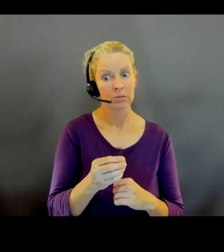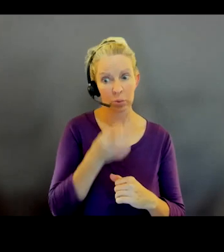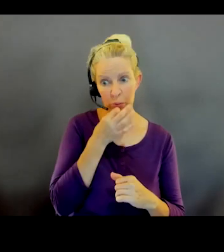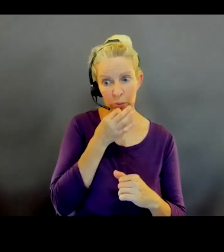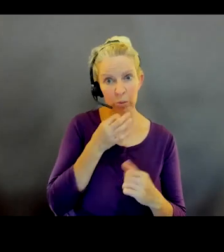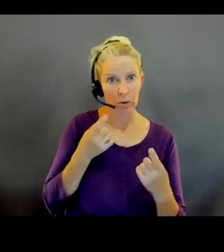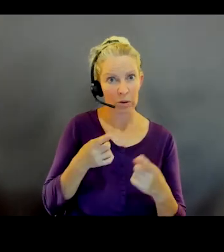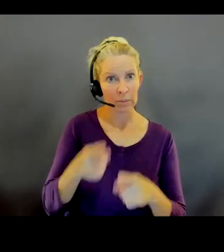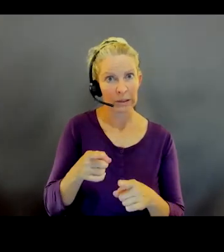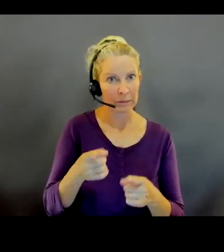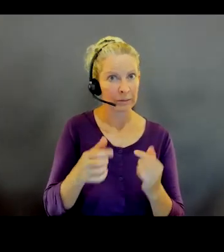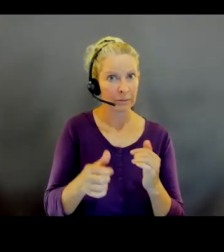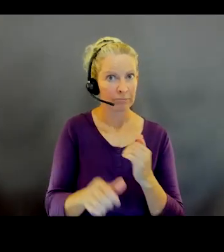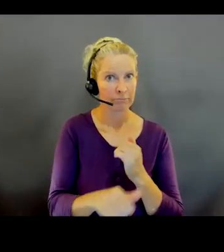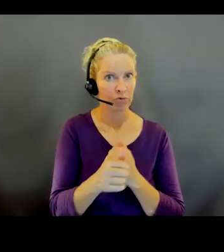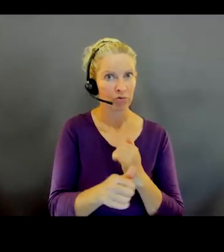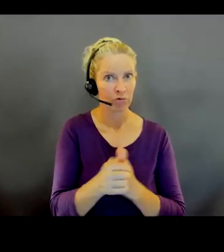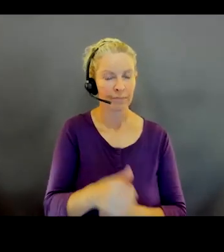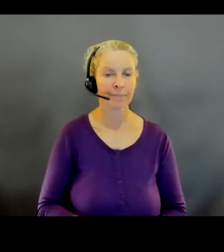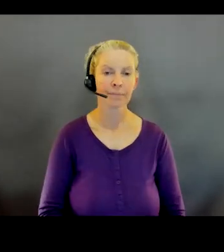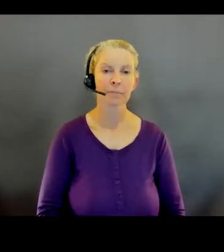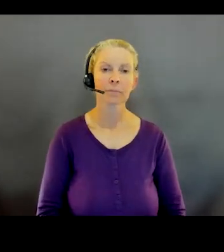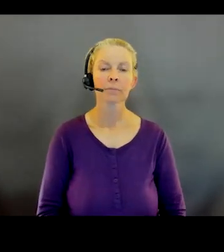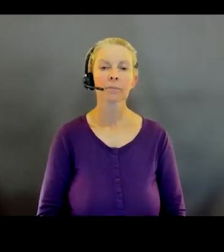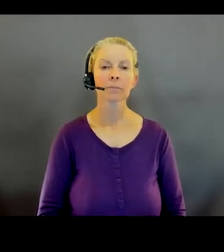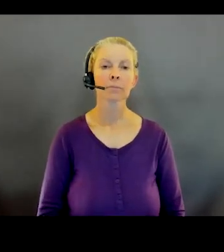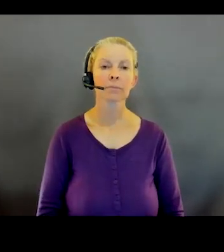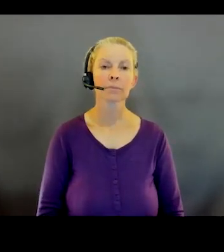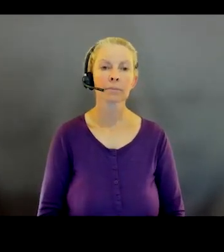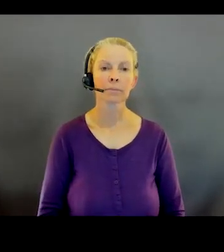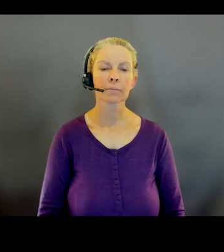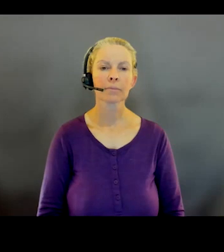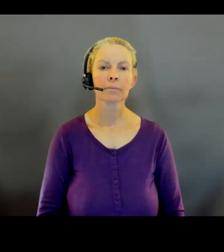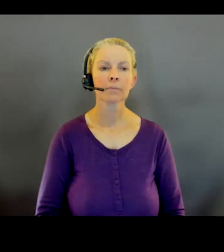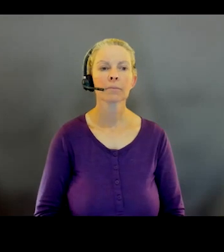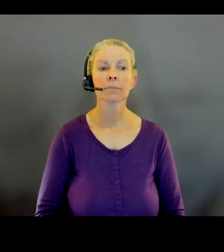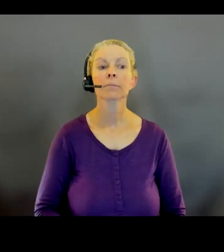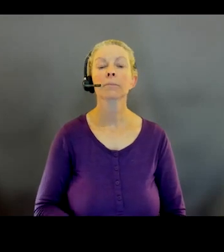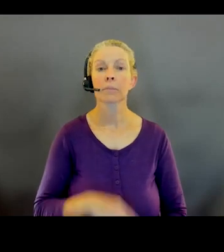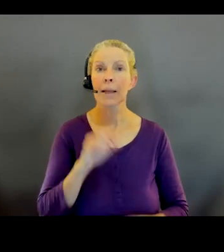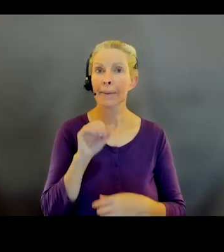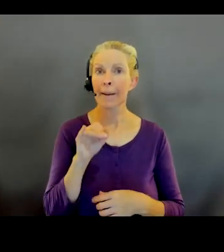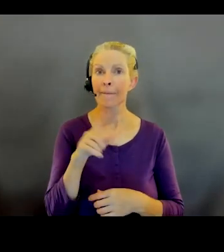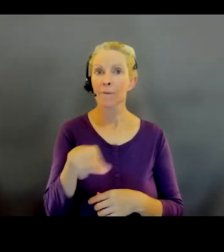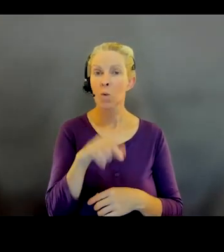danger here. And what I am about to talk about, if you weren't prepared for me to talk about it,